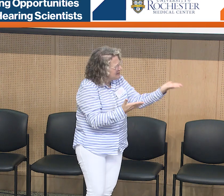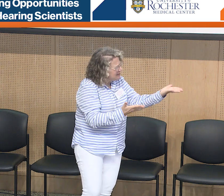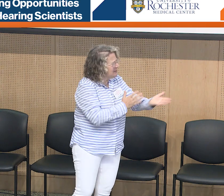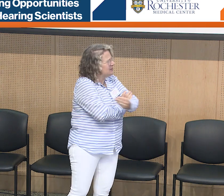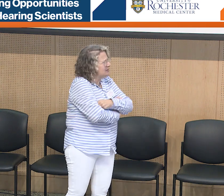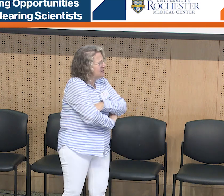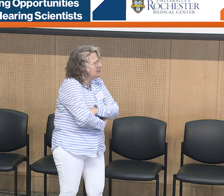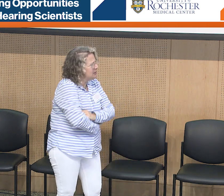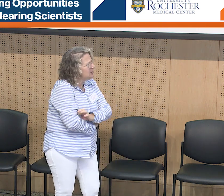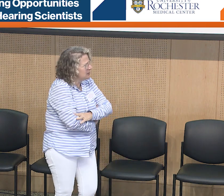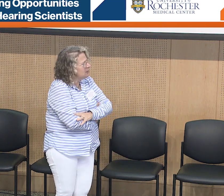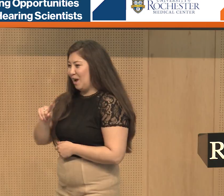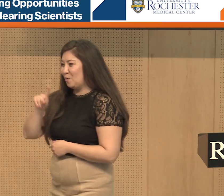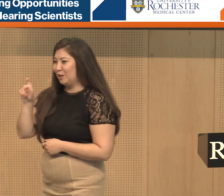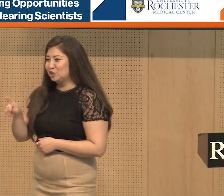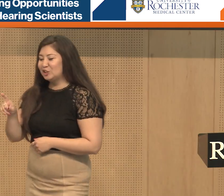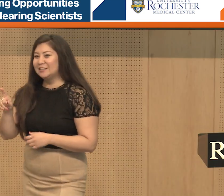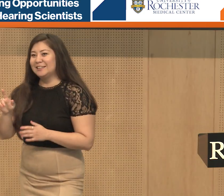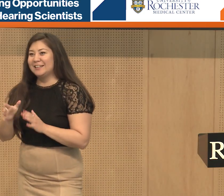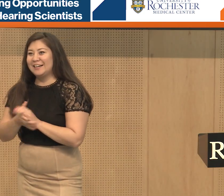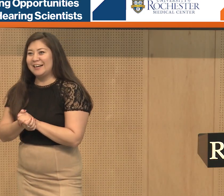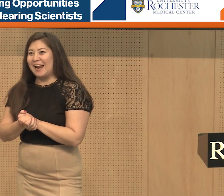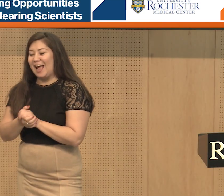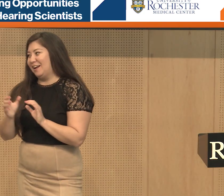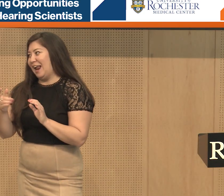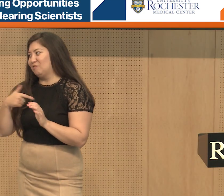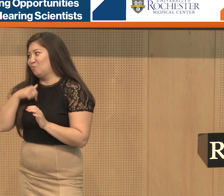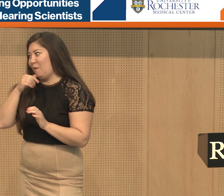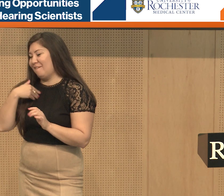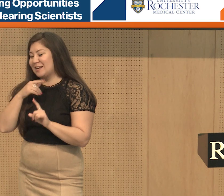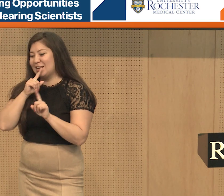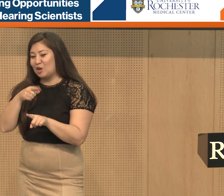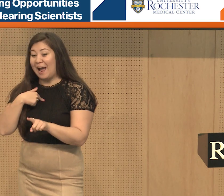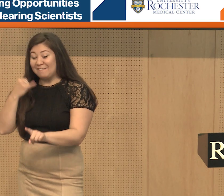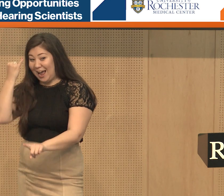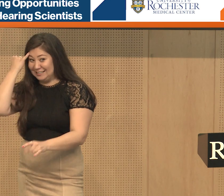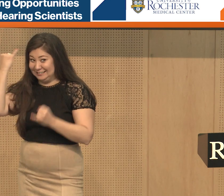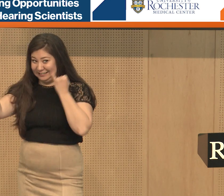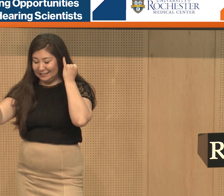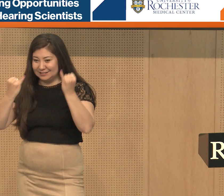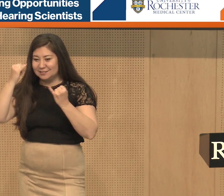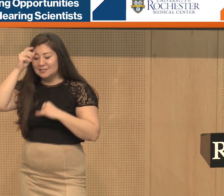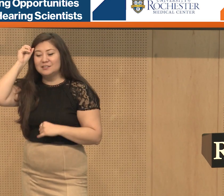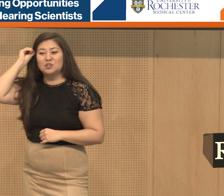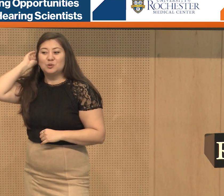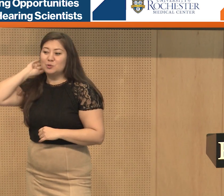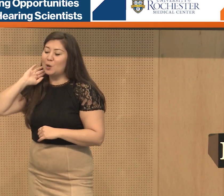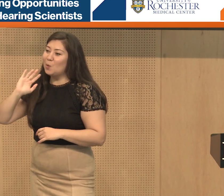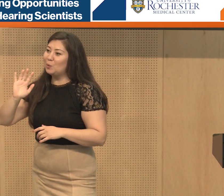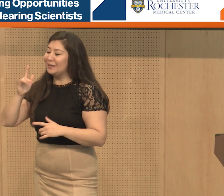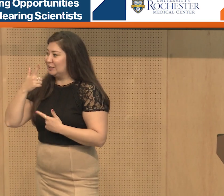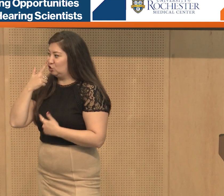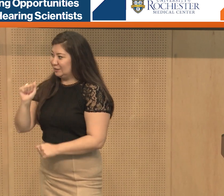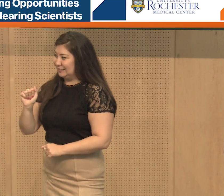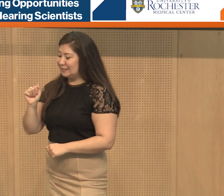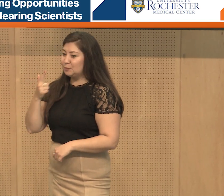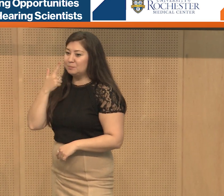Where do we begin? Oh, I love that question. And I don't really have a specific answer, but I do have some ideas.